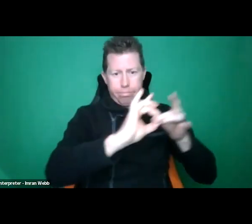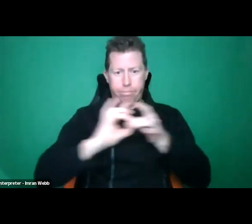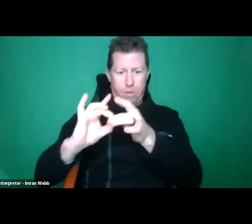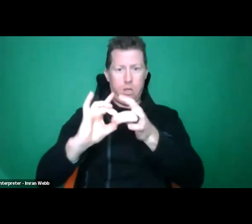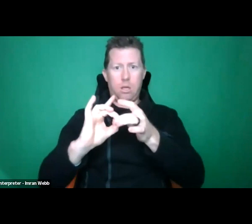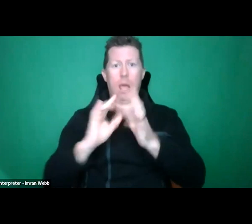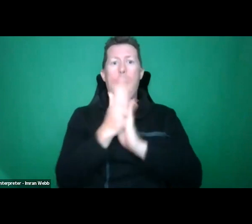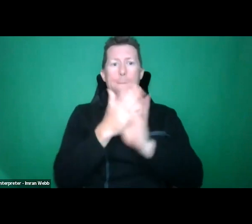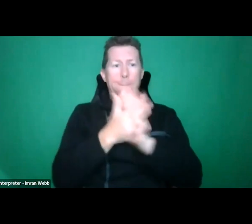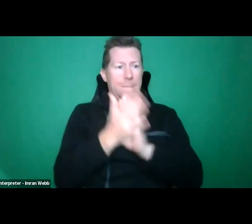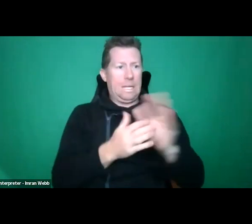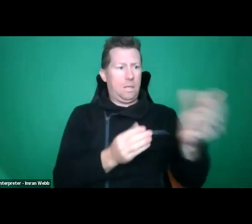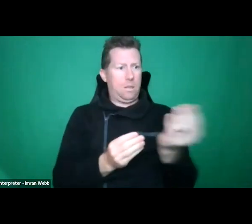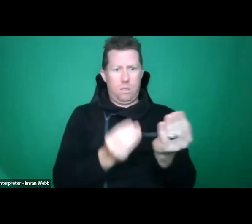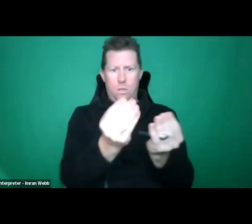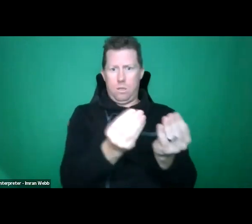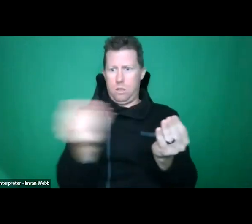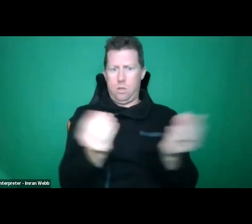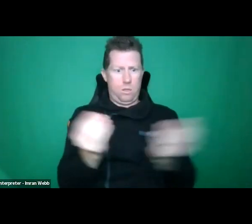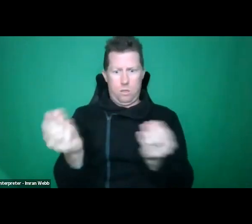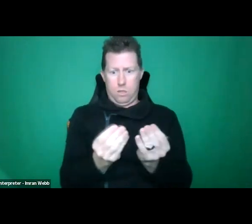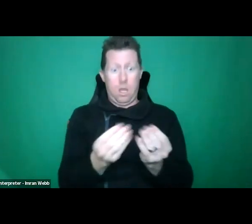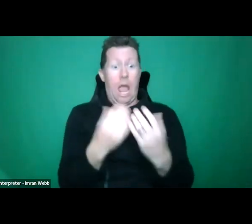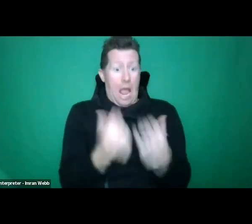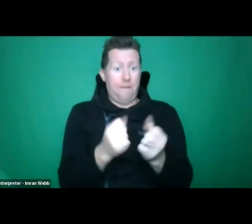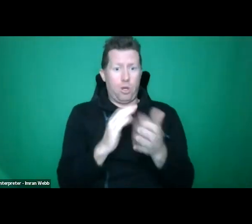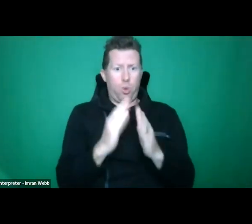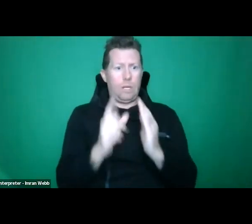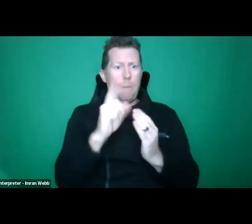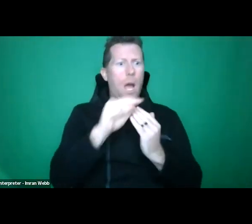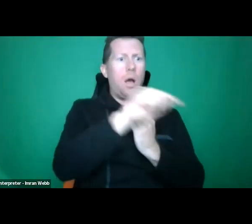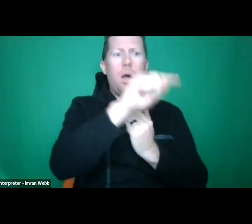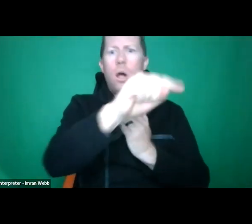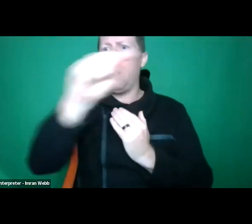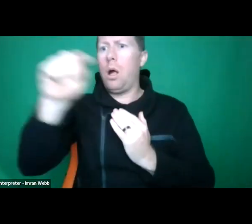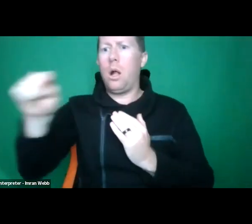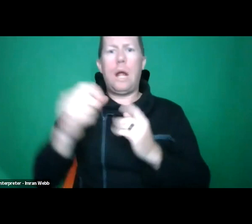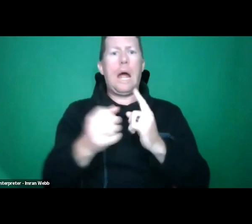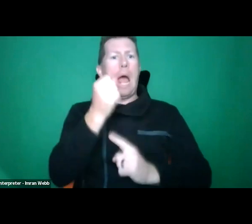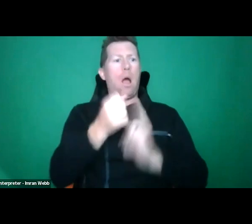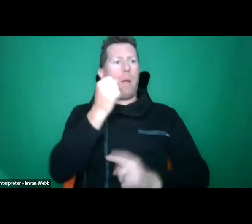what need exists in the community, but also the outcomes of policy endeavors